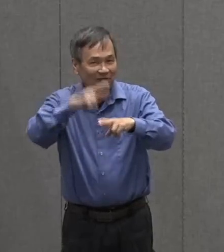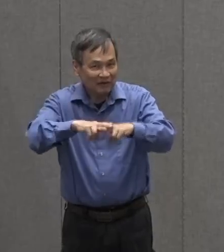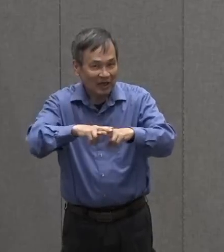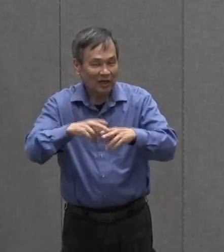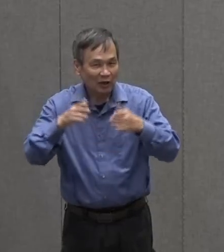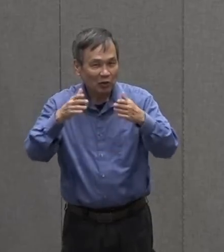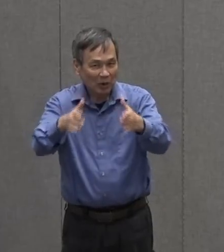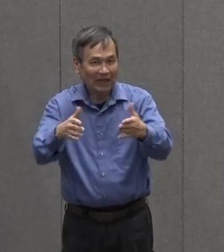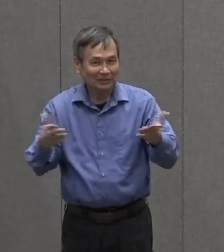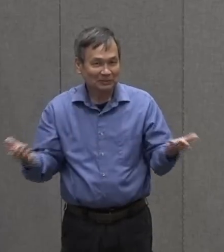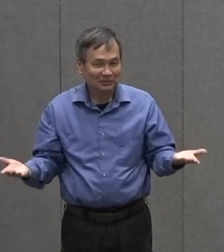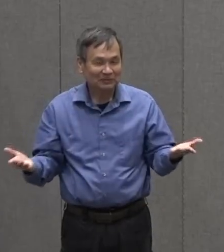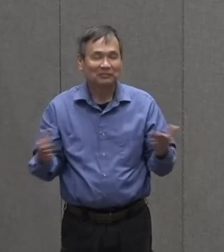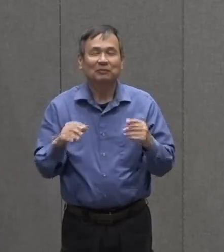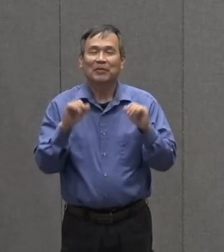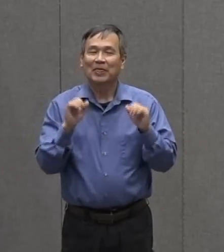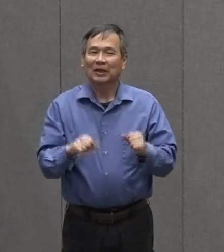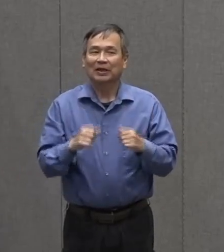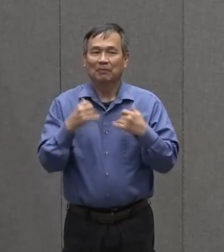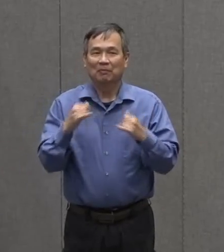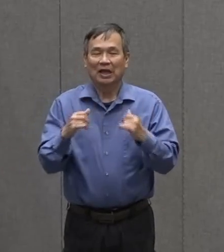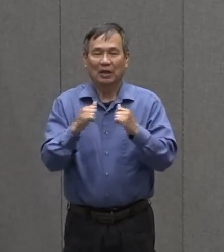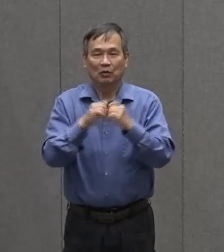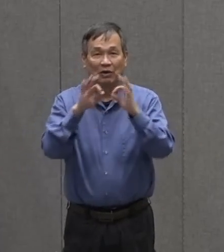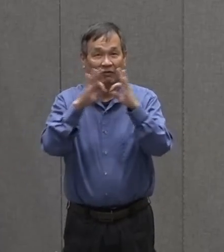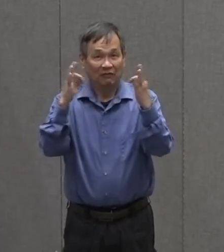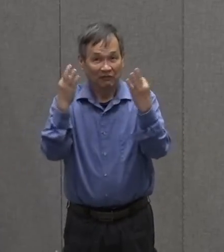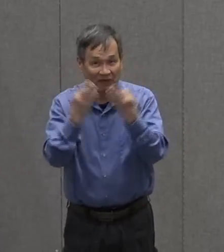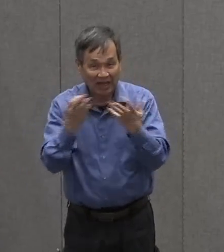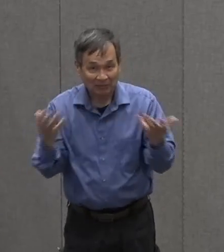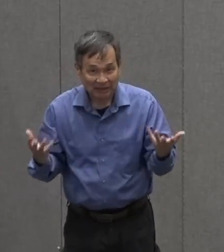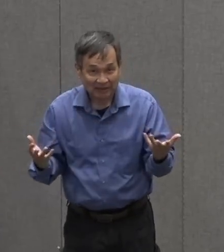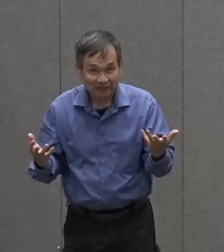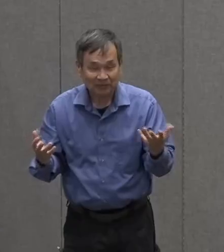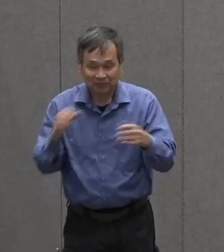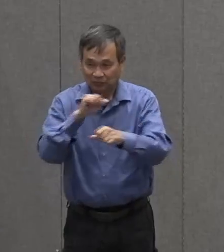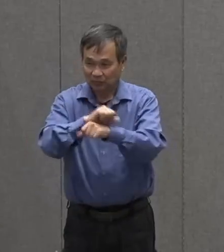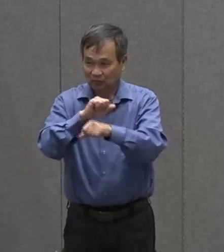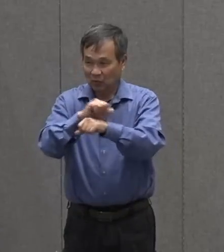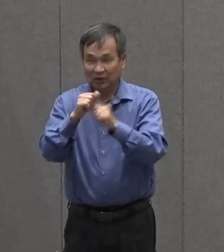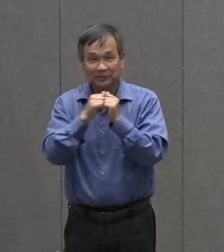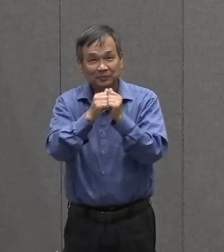This is one way that you can play with a family member and work together on this.